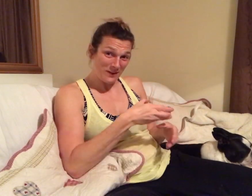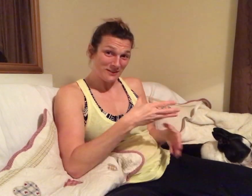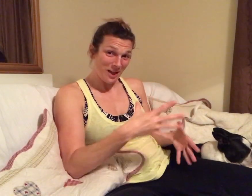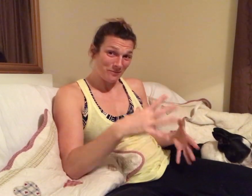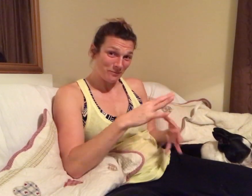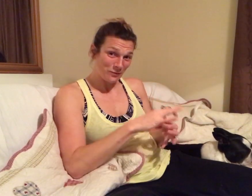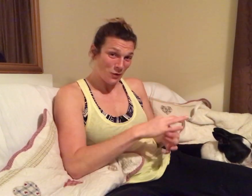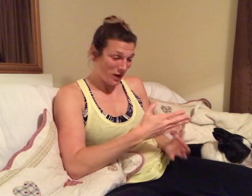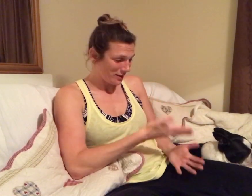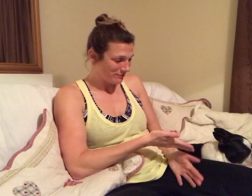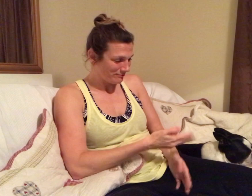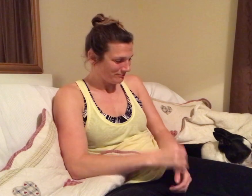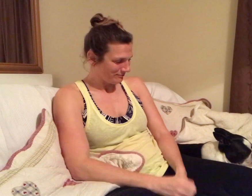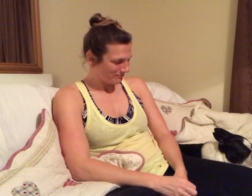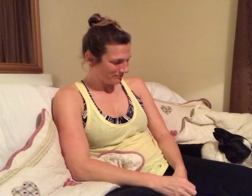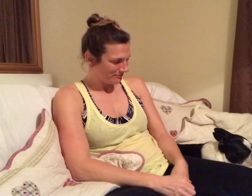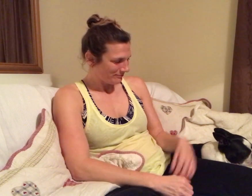So, as you can see, Oscar is joining us...